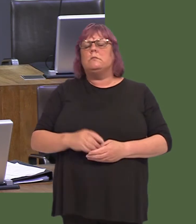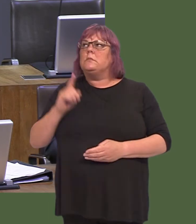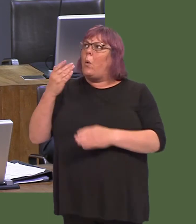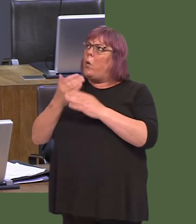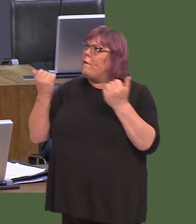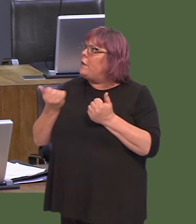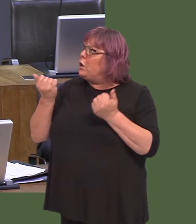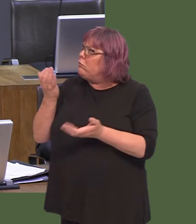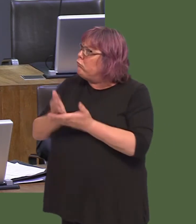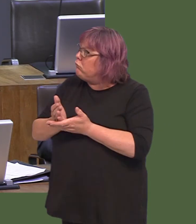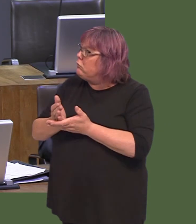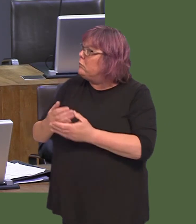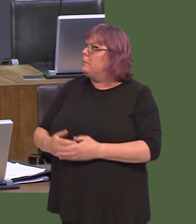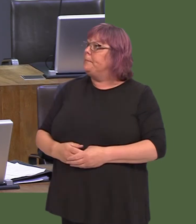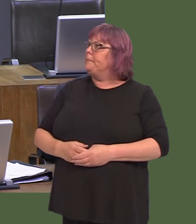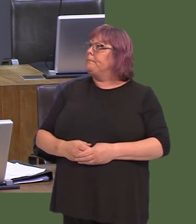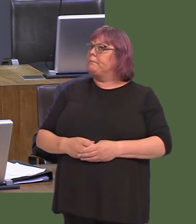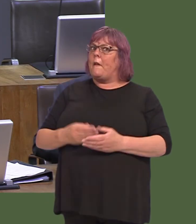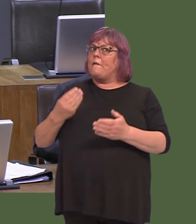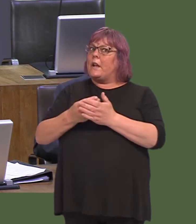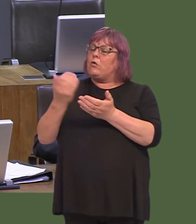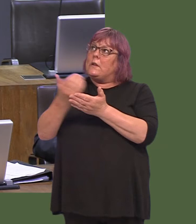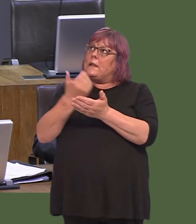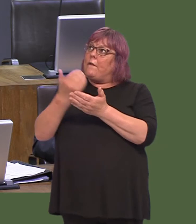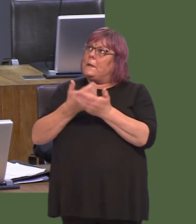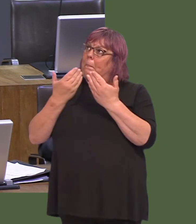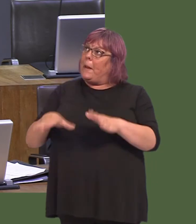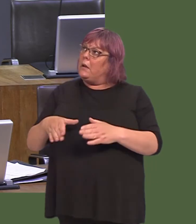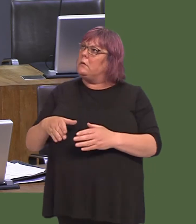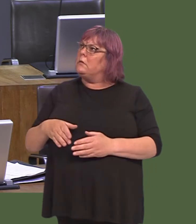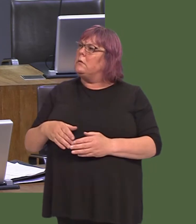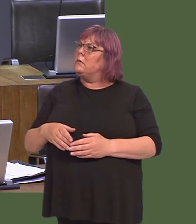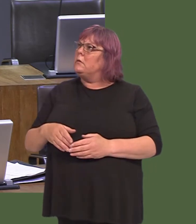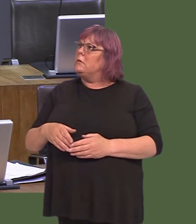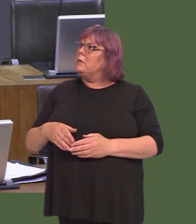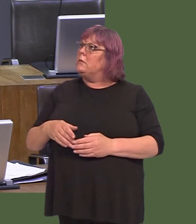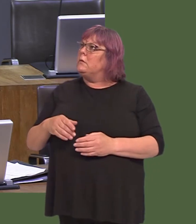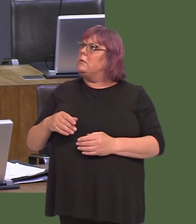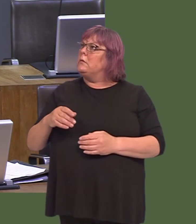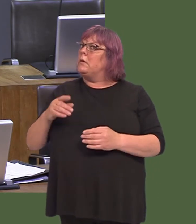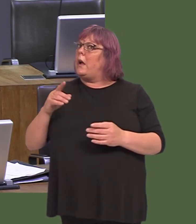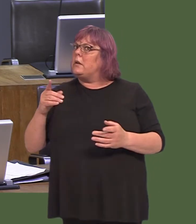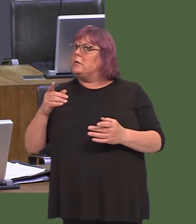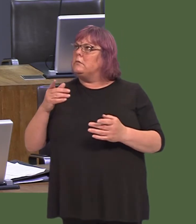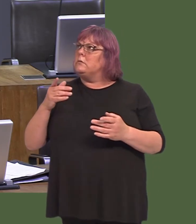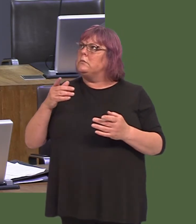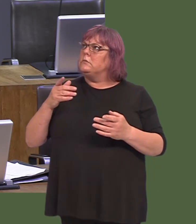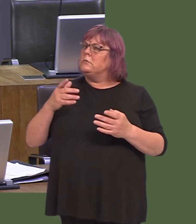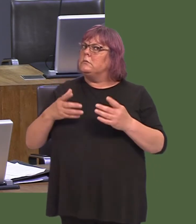Has that work now been completed? Have there been any financial savings for your Government? And, if there have been, are they more or less than you expected?